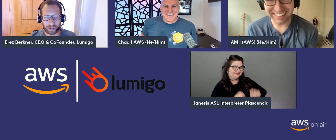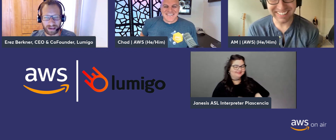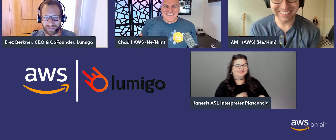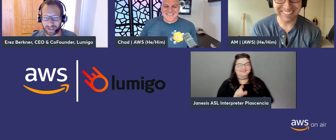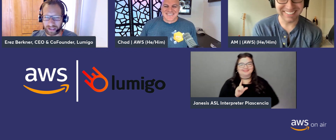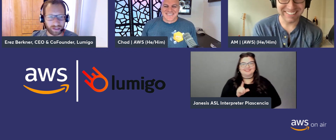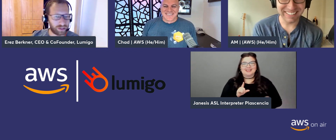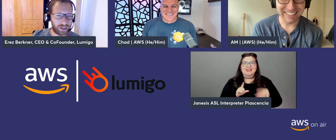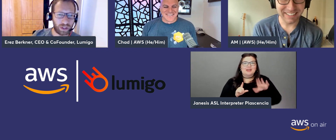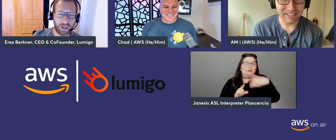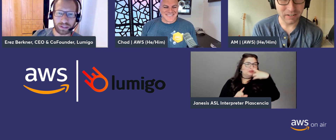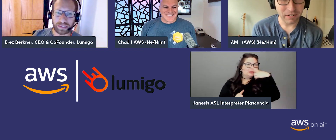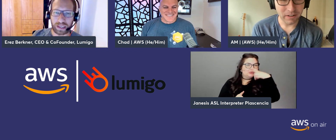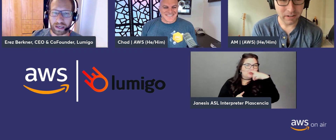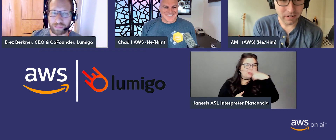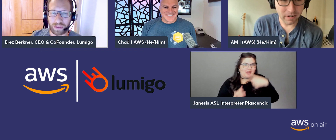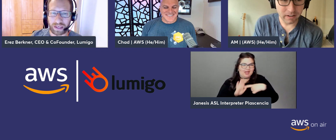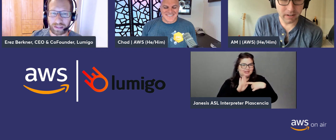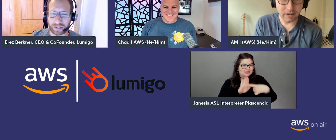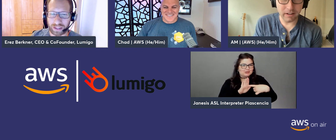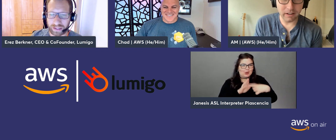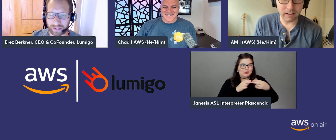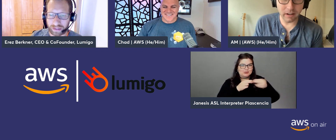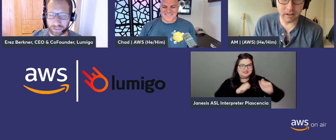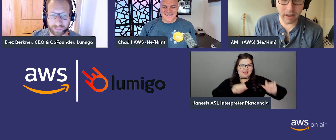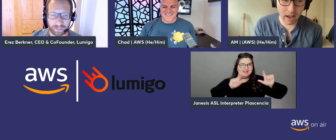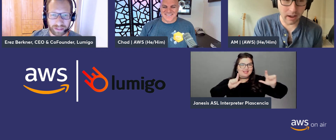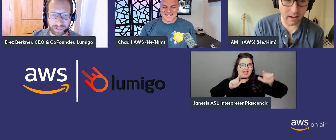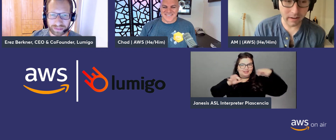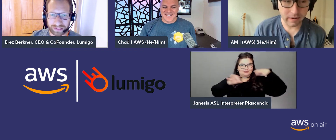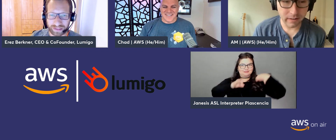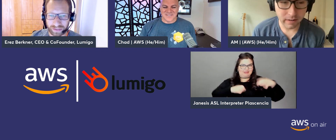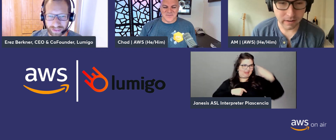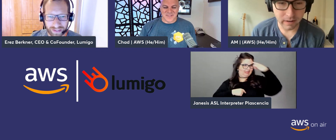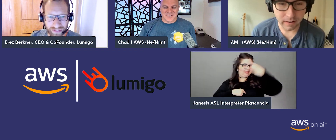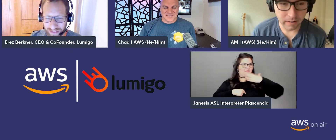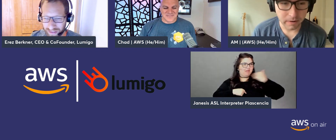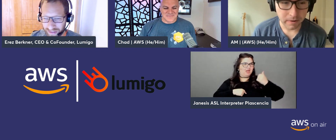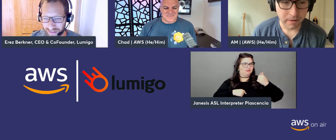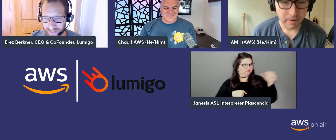Do you mind if I show you a slide about that? I actually think that we- Yeah. - Yeah, let's do that.